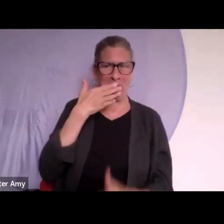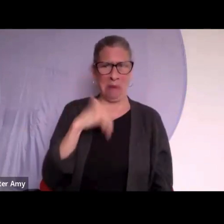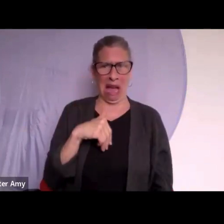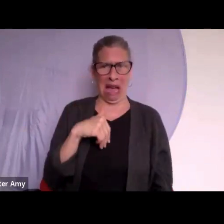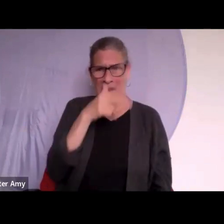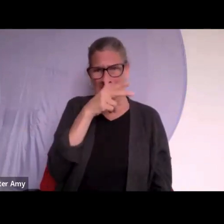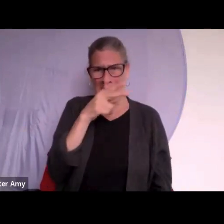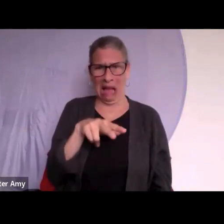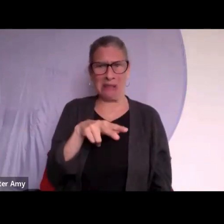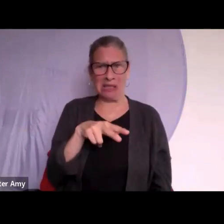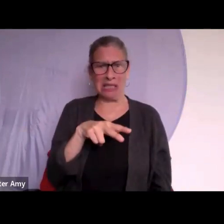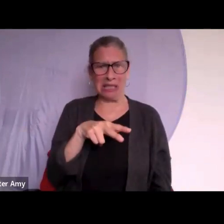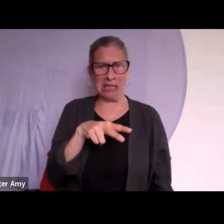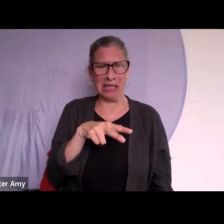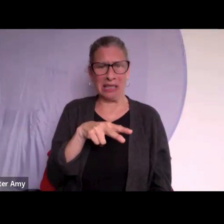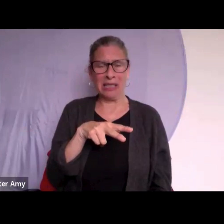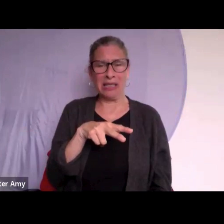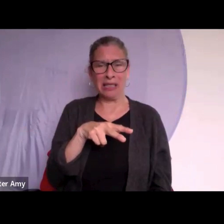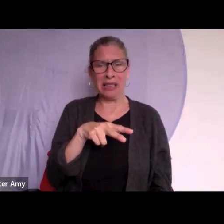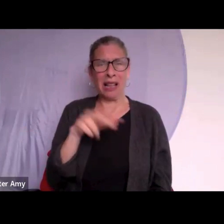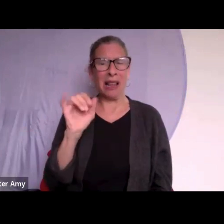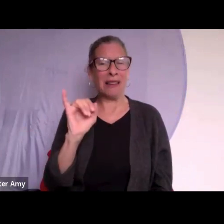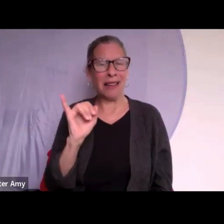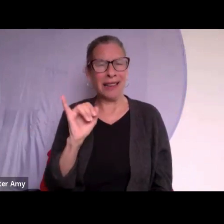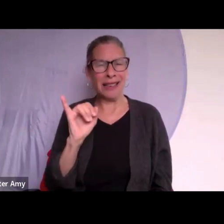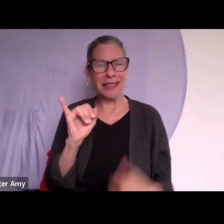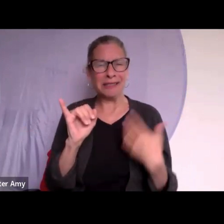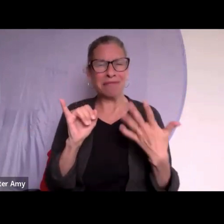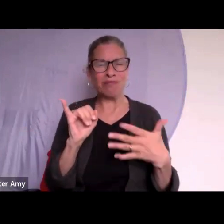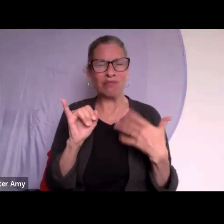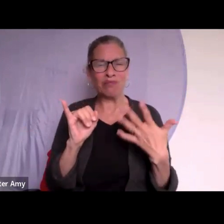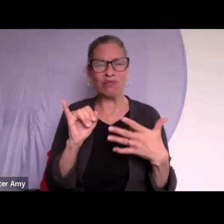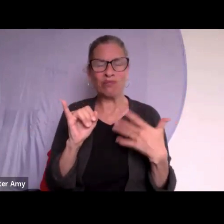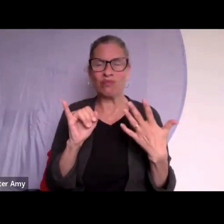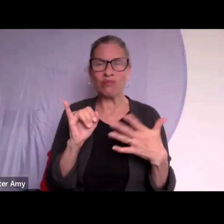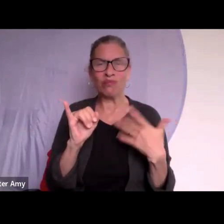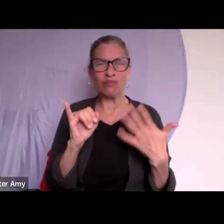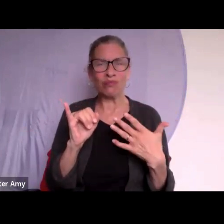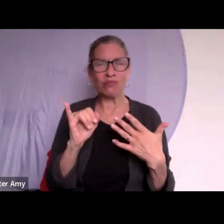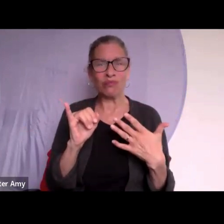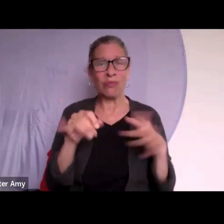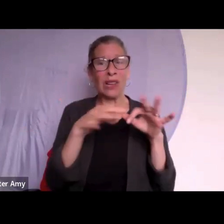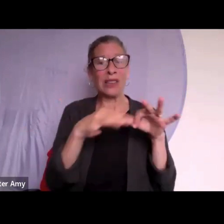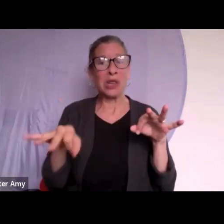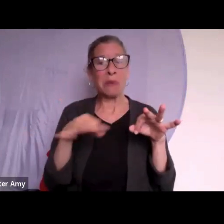be done, like a, like subtitles and films. And there's